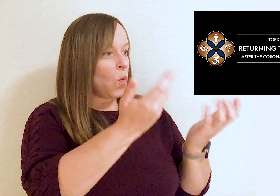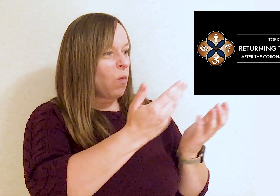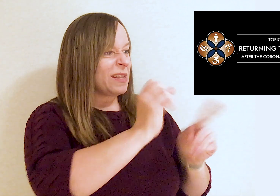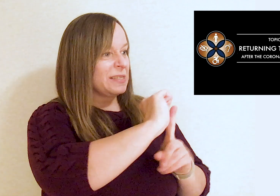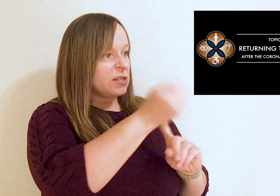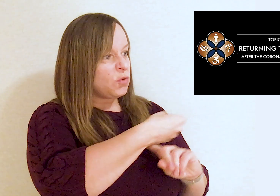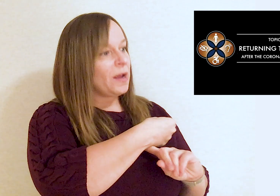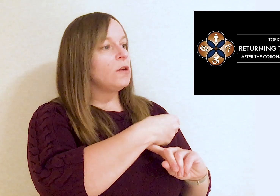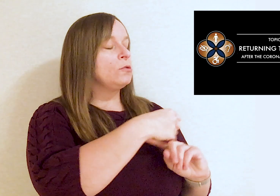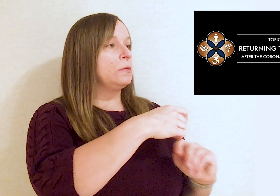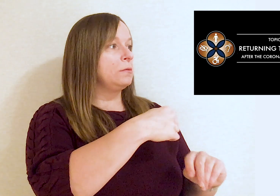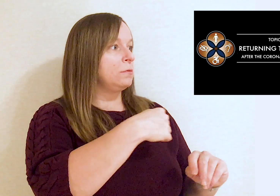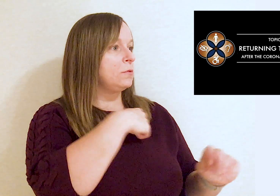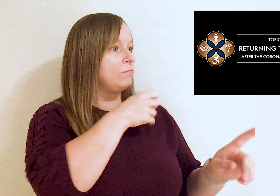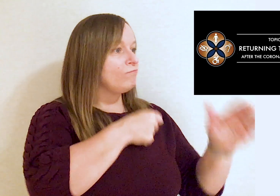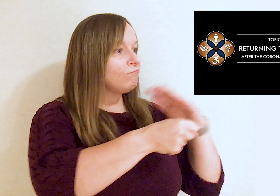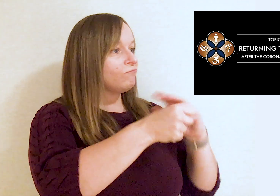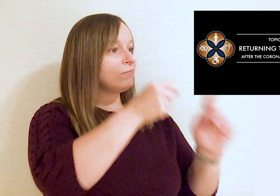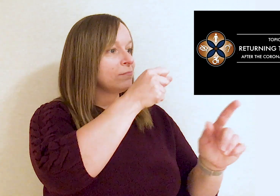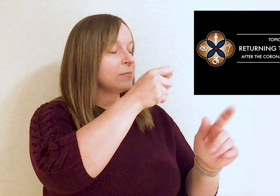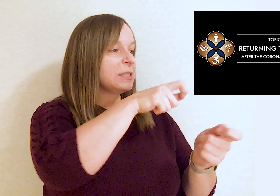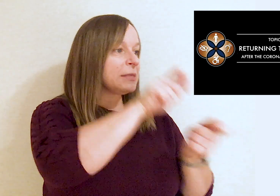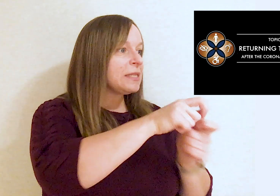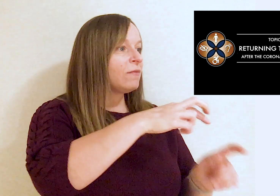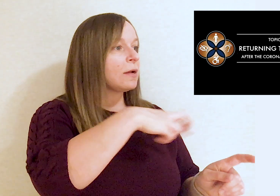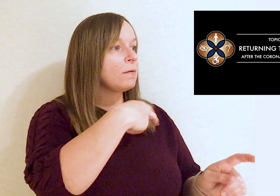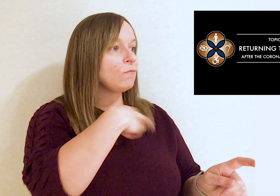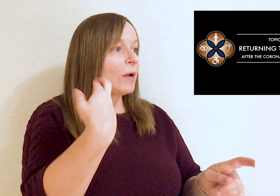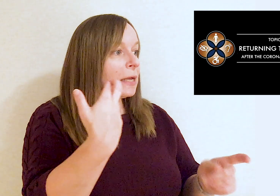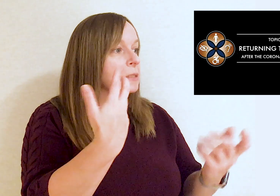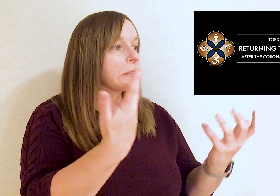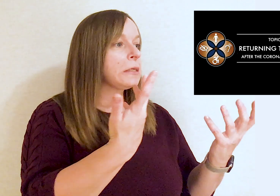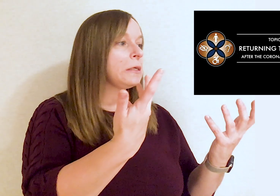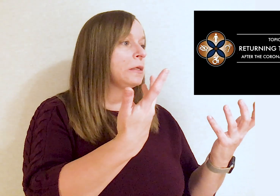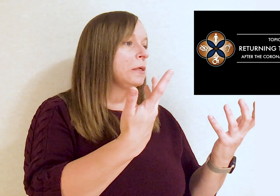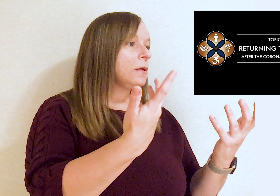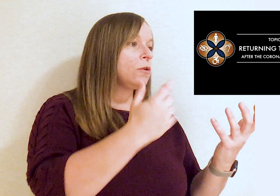situations put you at risk, particular risk, and what situations don't. And then